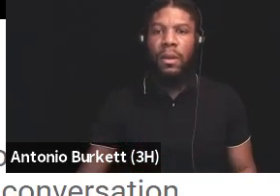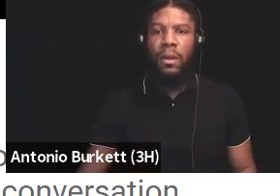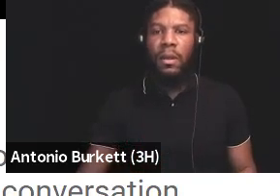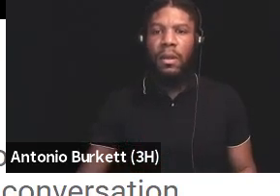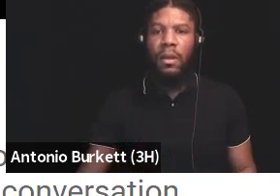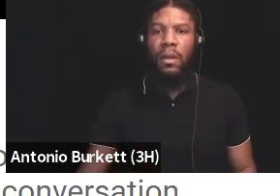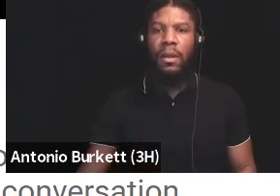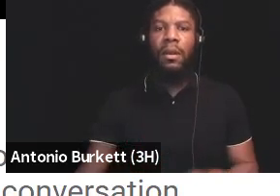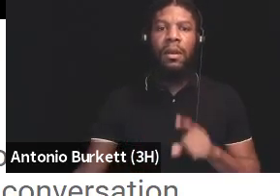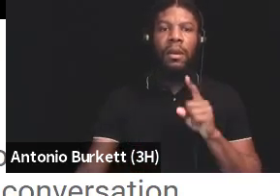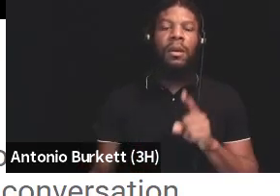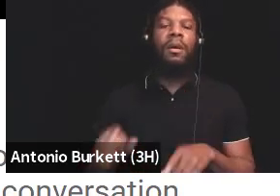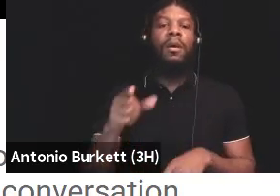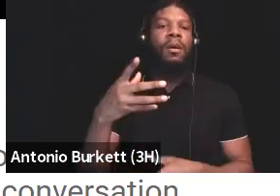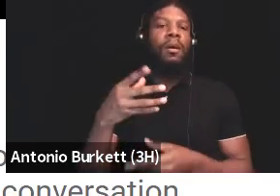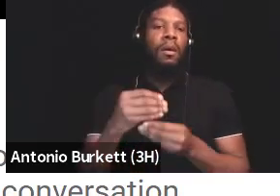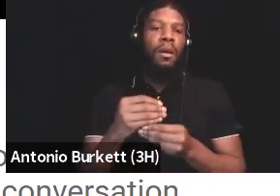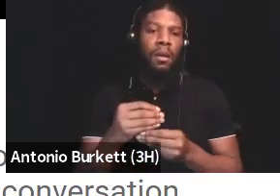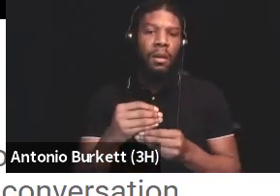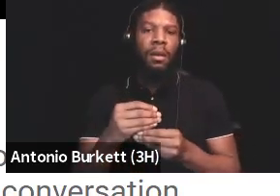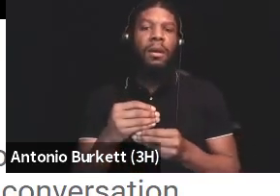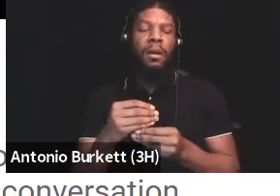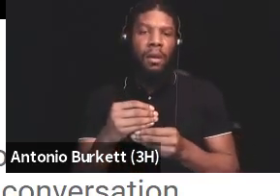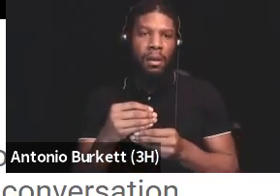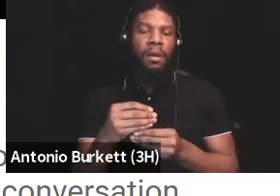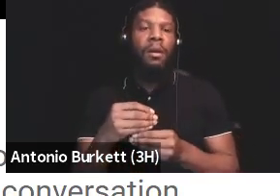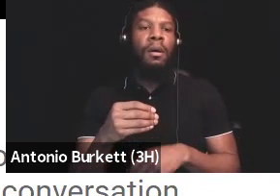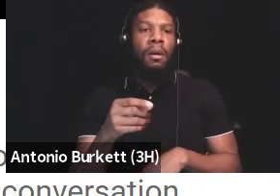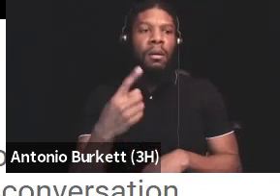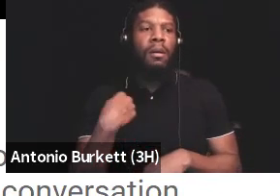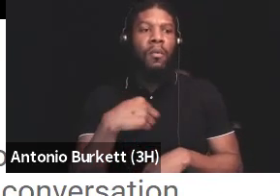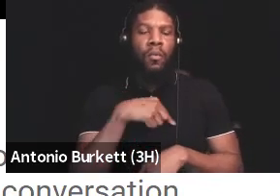one of the things that we've been working on on my campus is to-- just what Steve was saying--